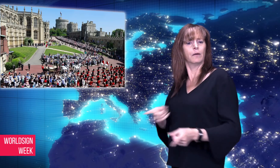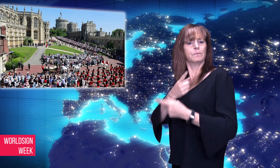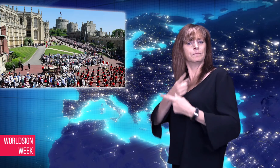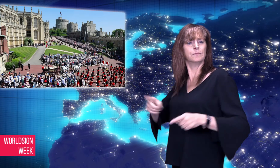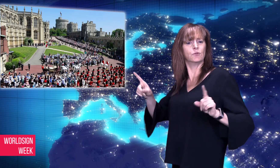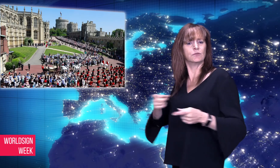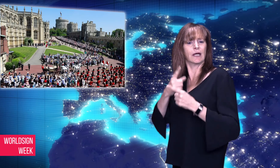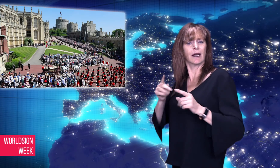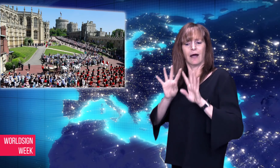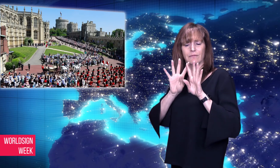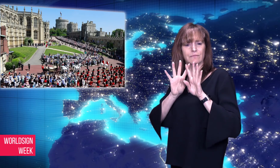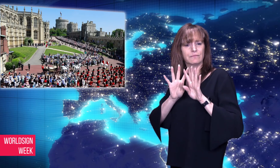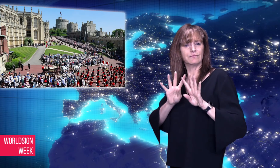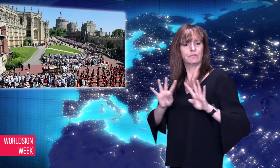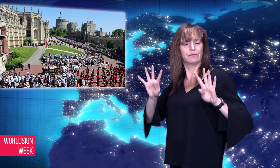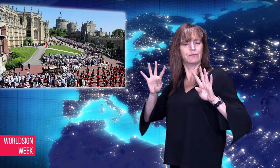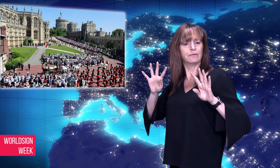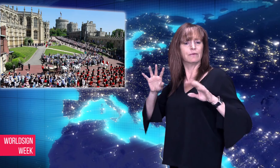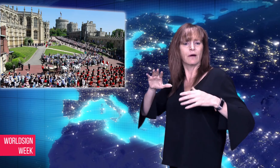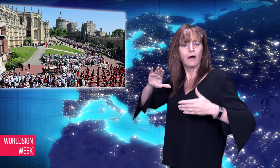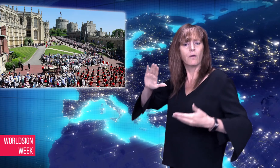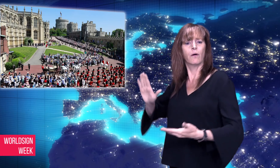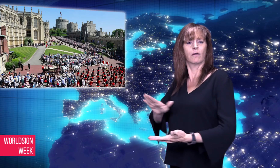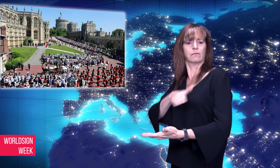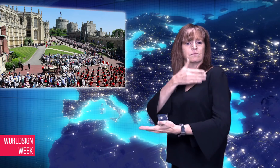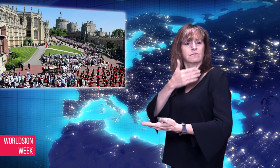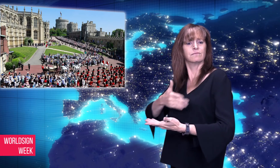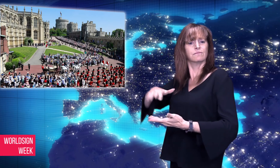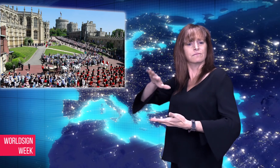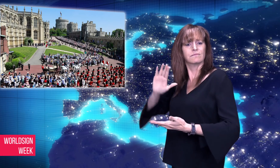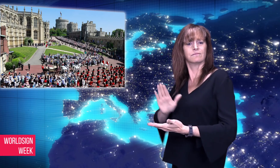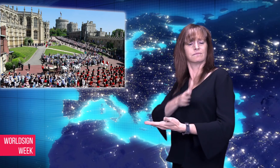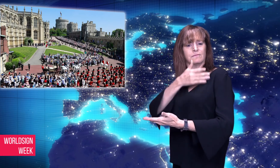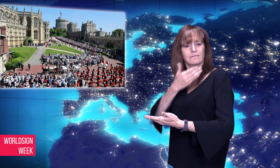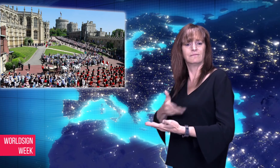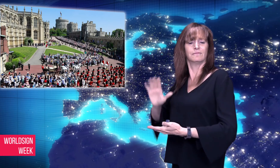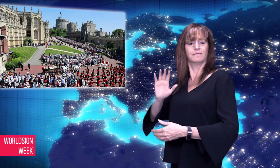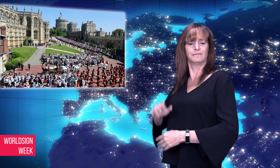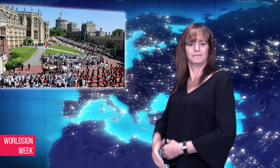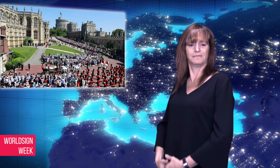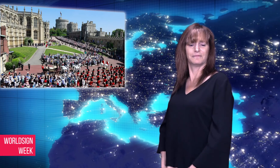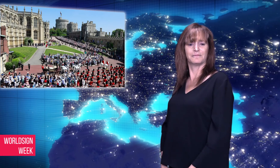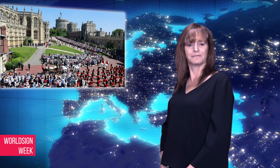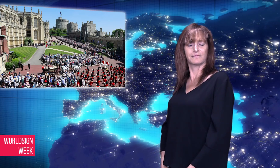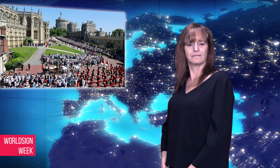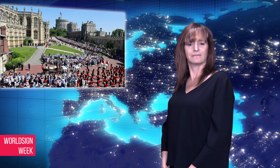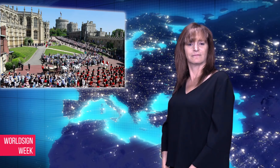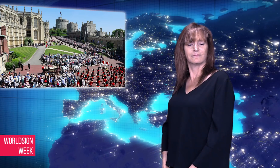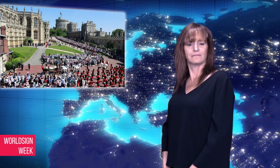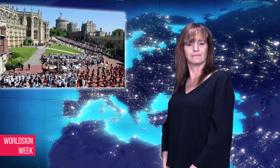gospel choir. Celebrities and